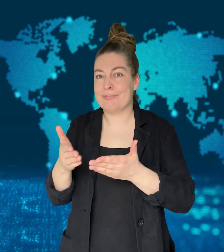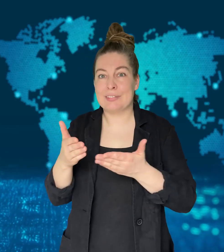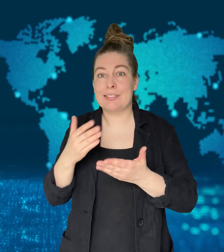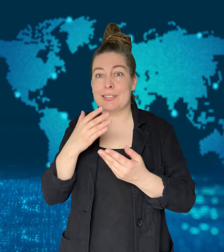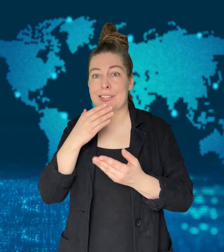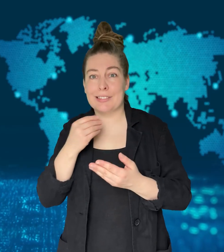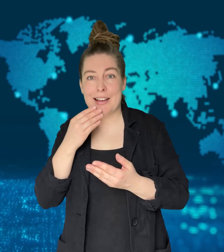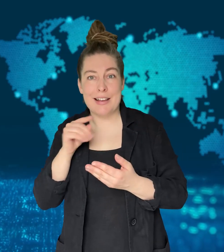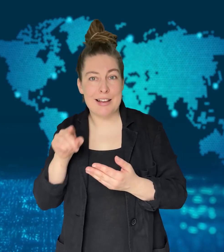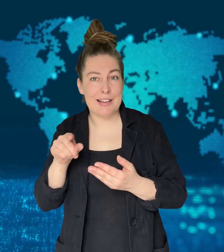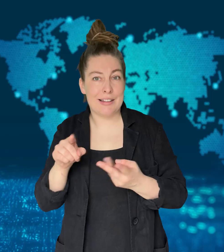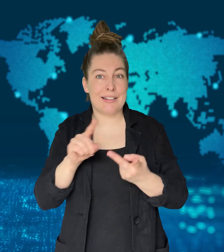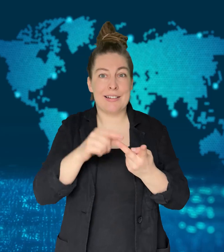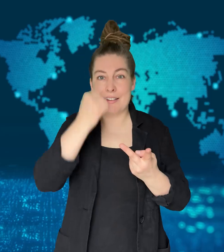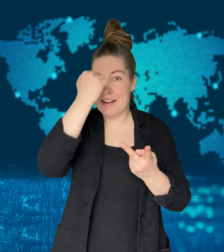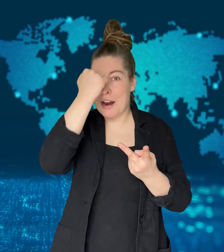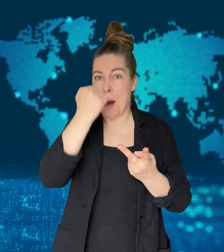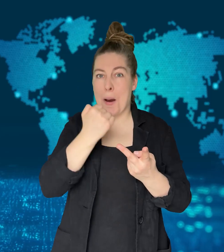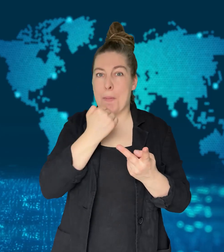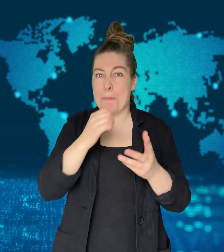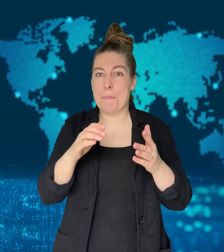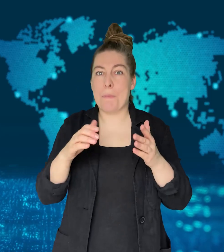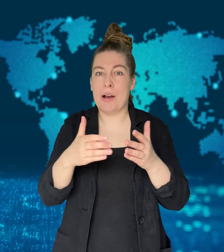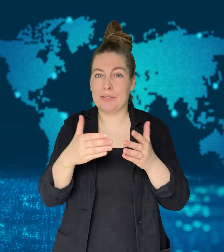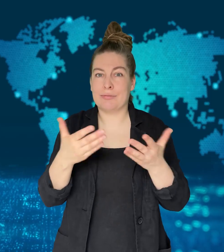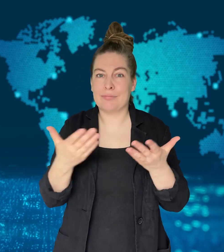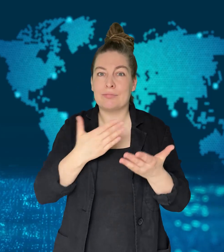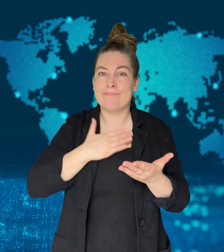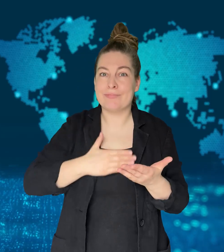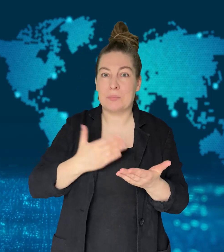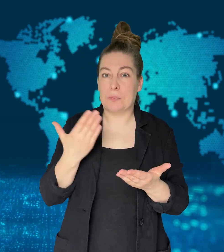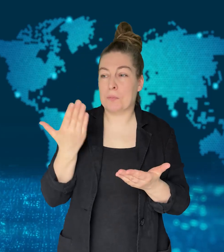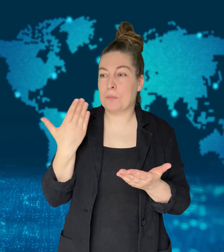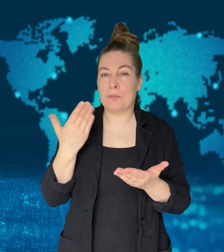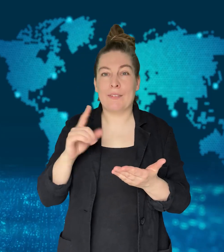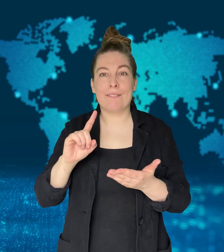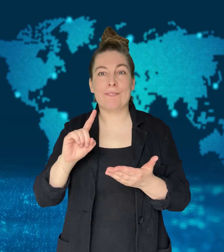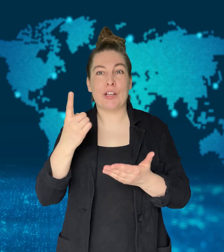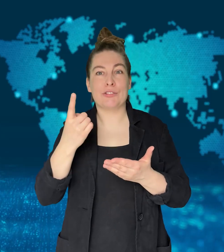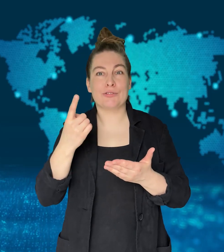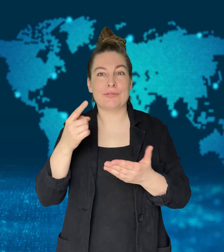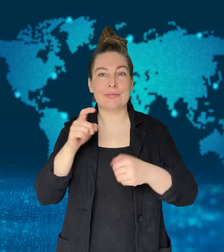infrastructure sites, and a weapons storage facility in Lebanon.